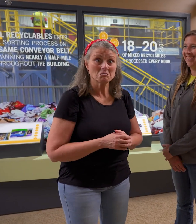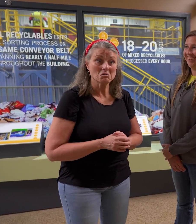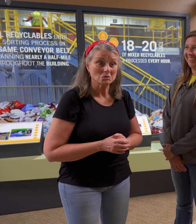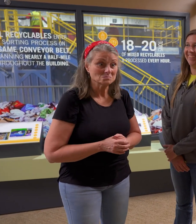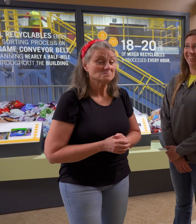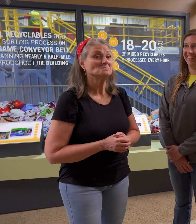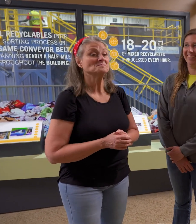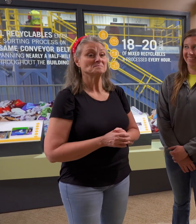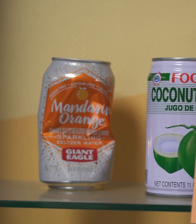Oh wow.